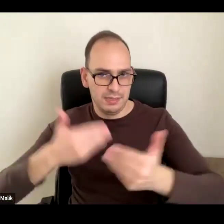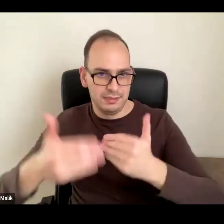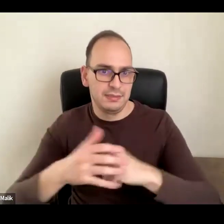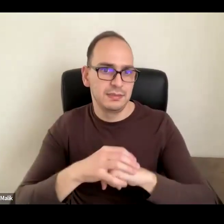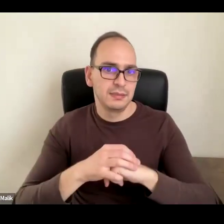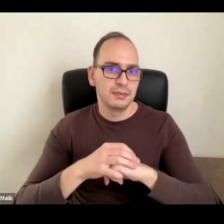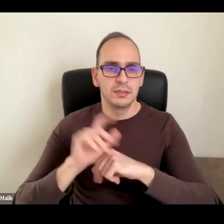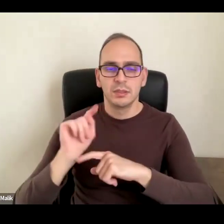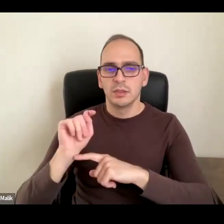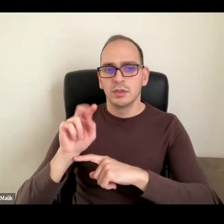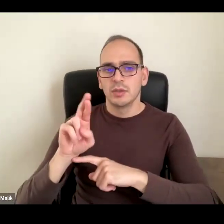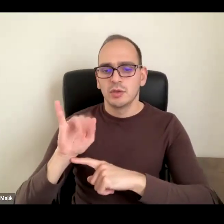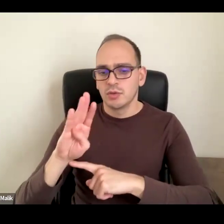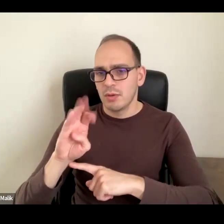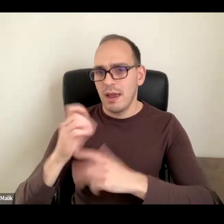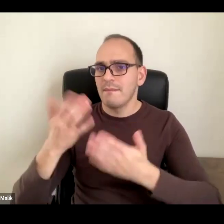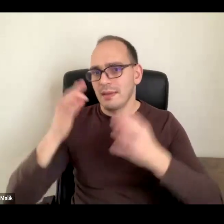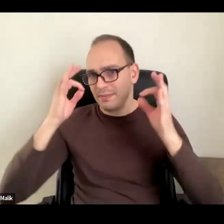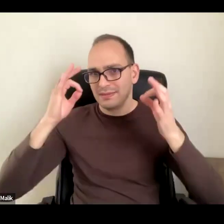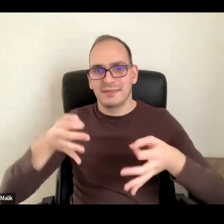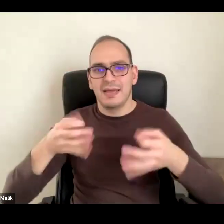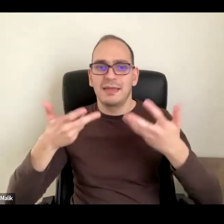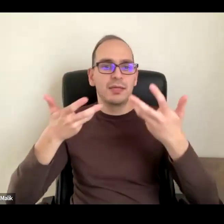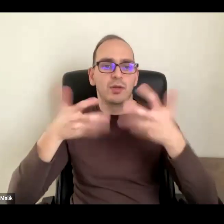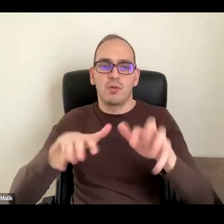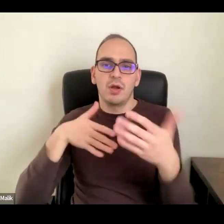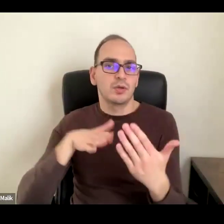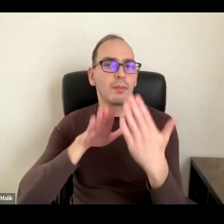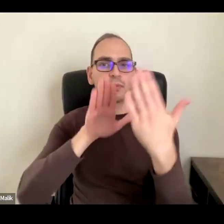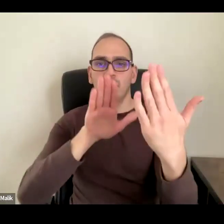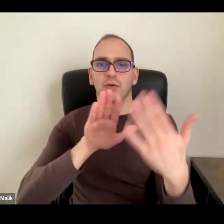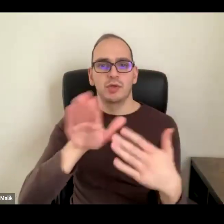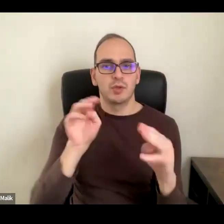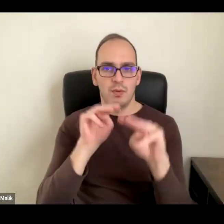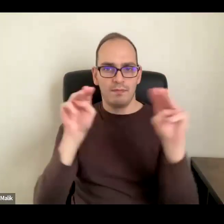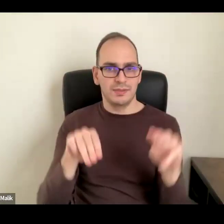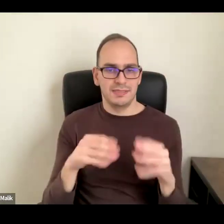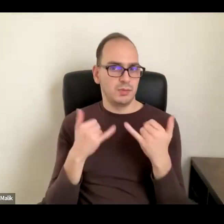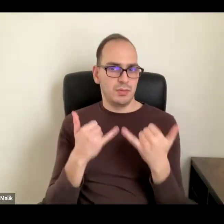A Tribe may decide that they don't want to approach your museum at this point for any